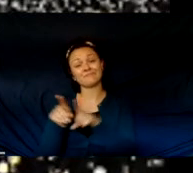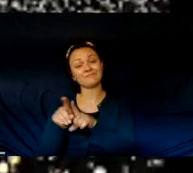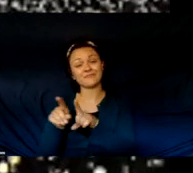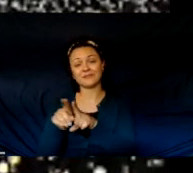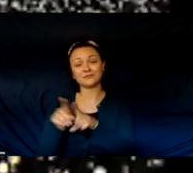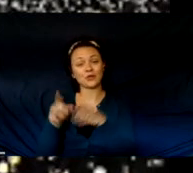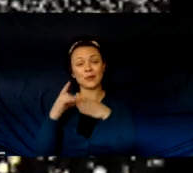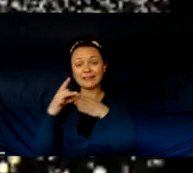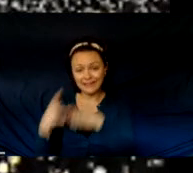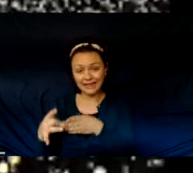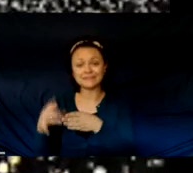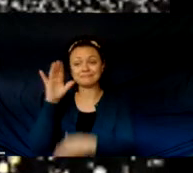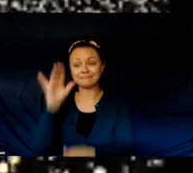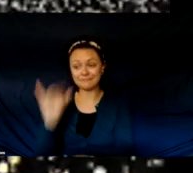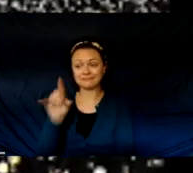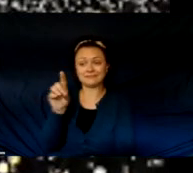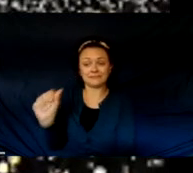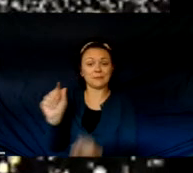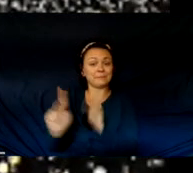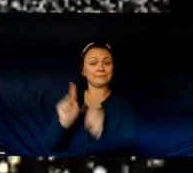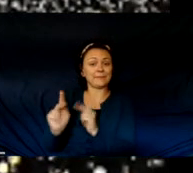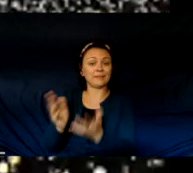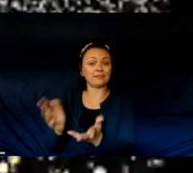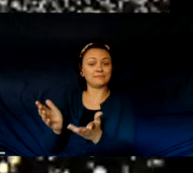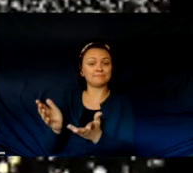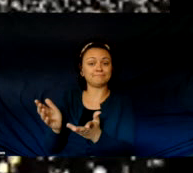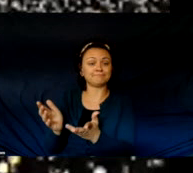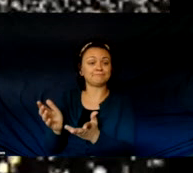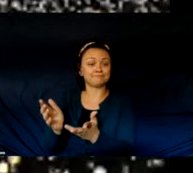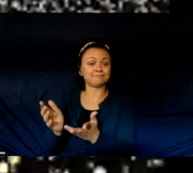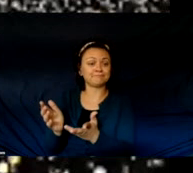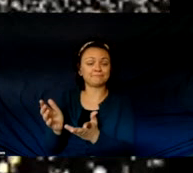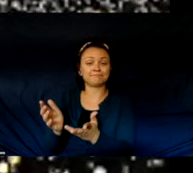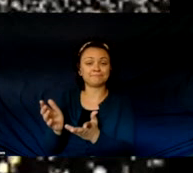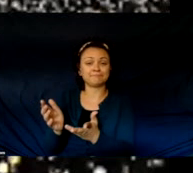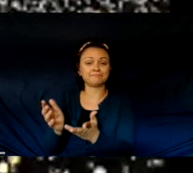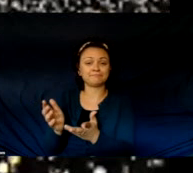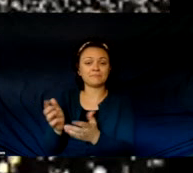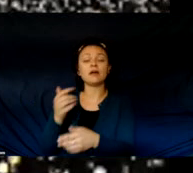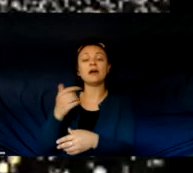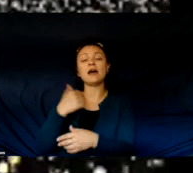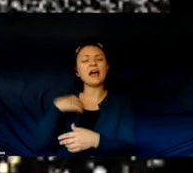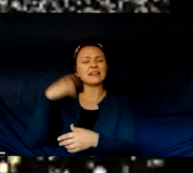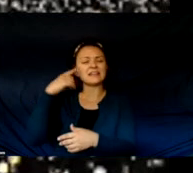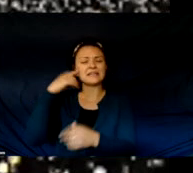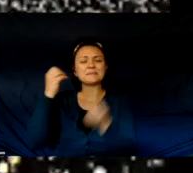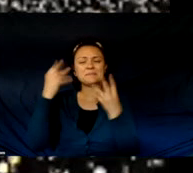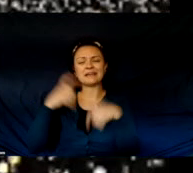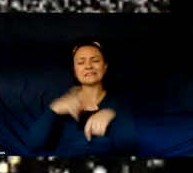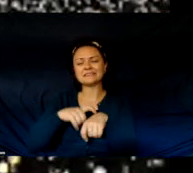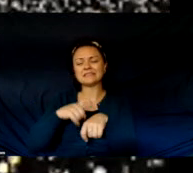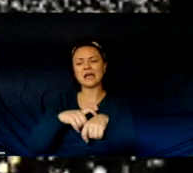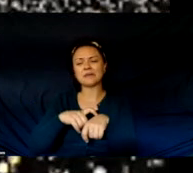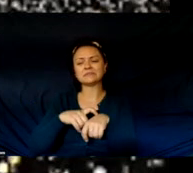I think a lot of the time individuals from